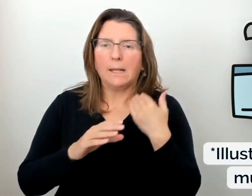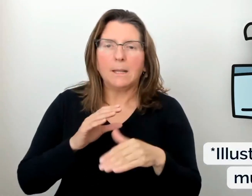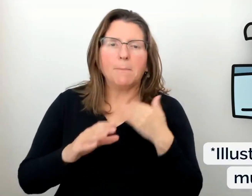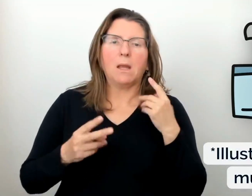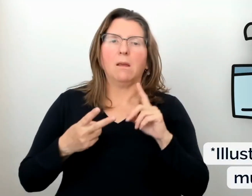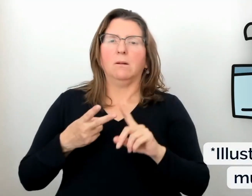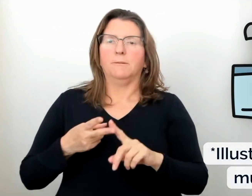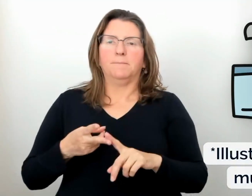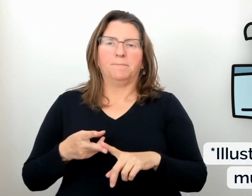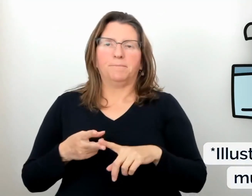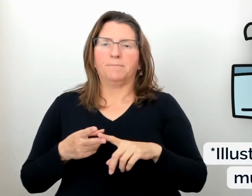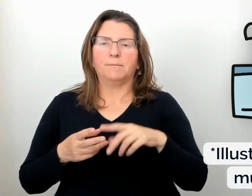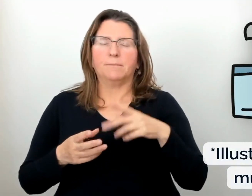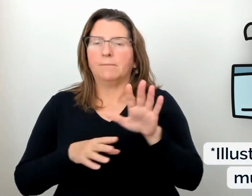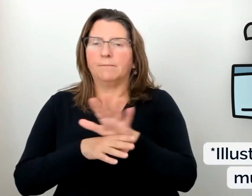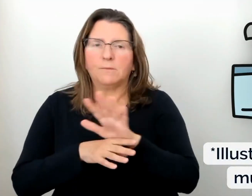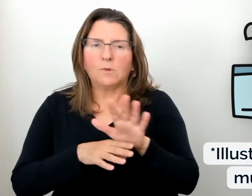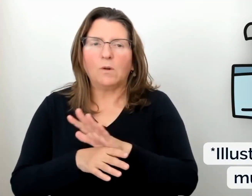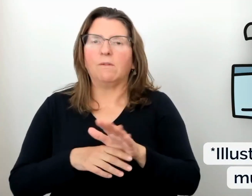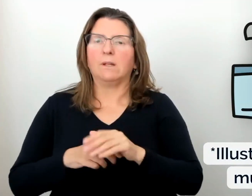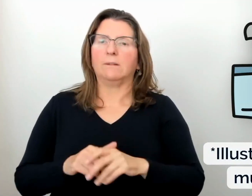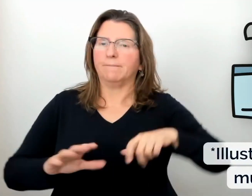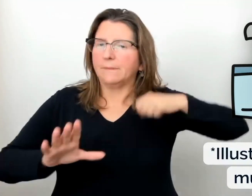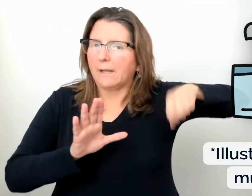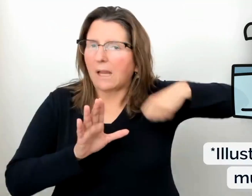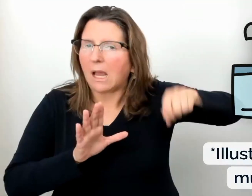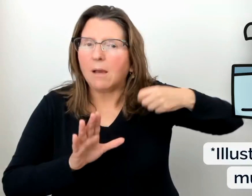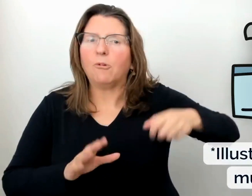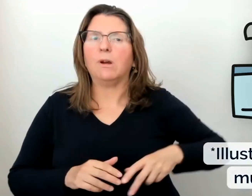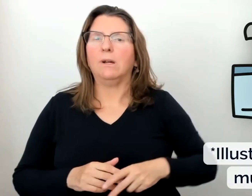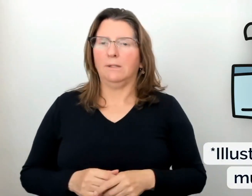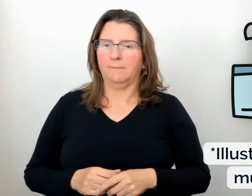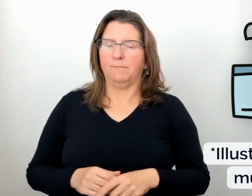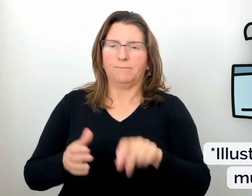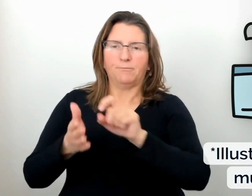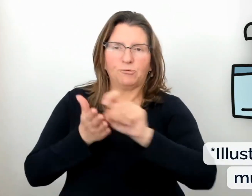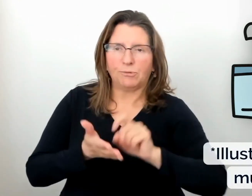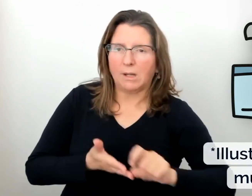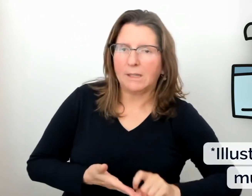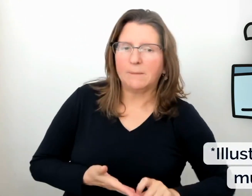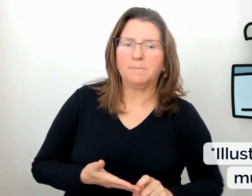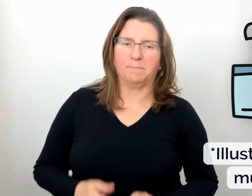Examples could include: email, movies, video recordings, writing, and so on.